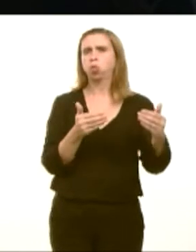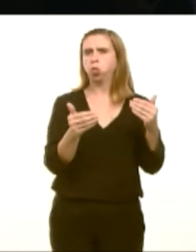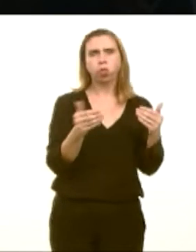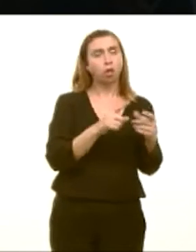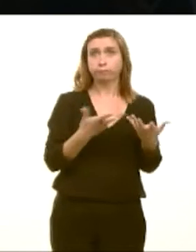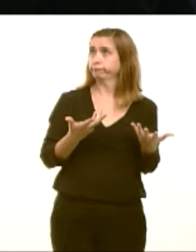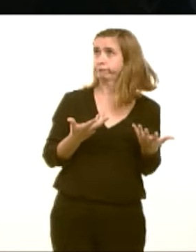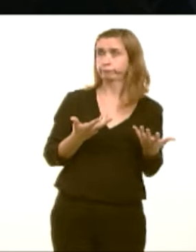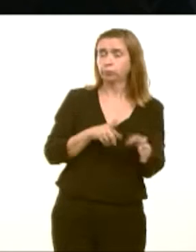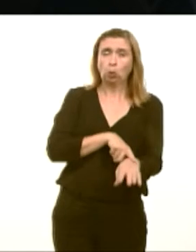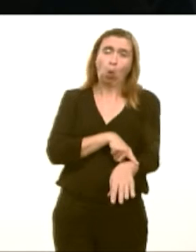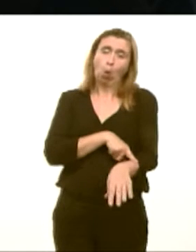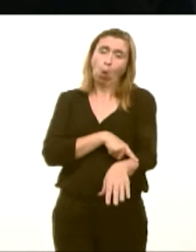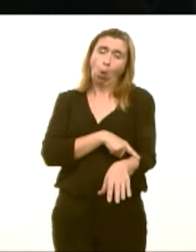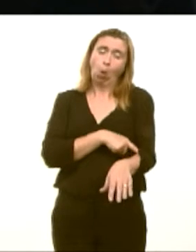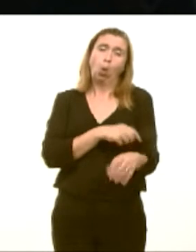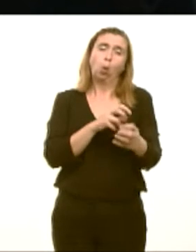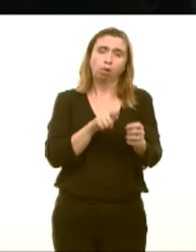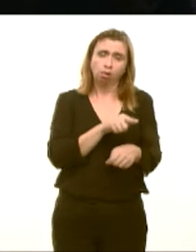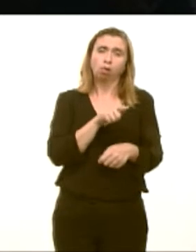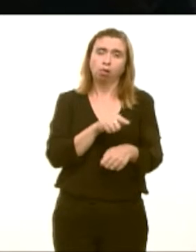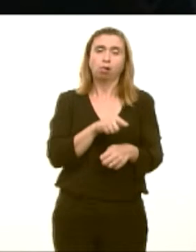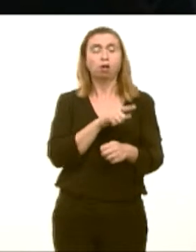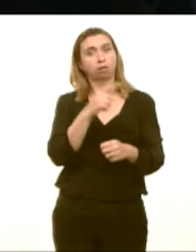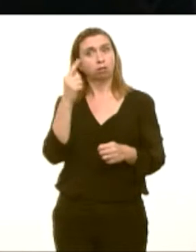Do you think thereís been an over-reliance on the fibre-to-cabinet technology, and would